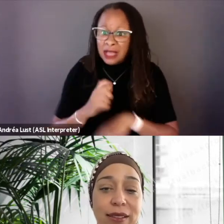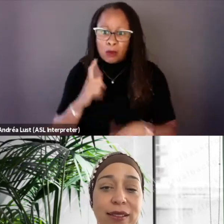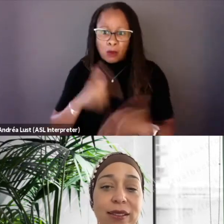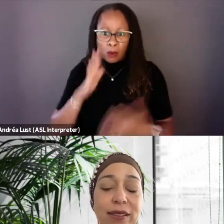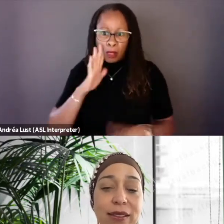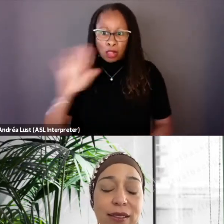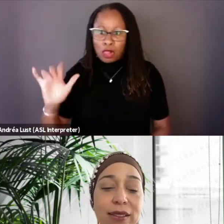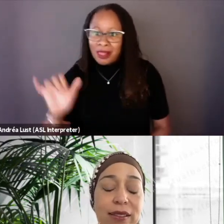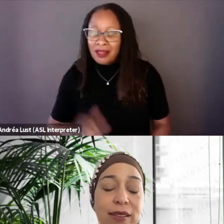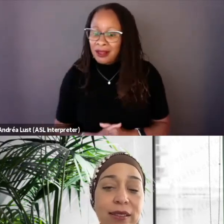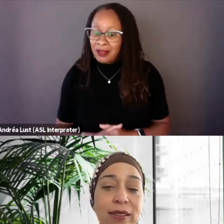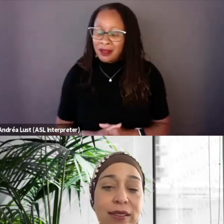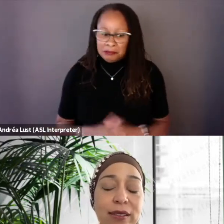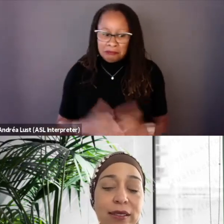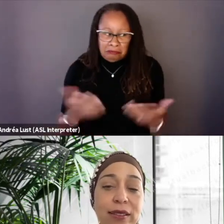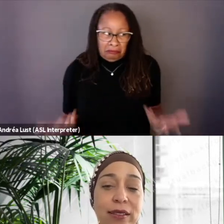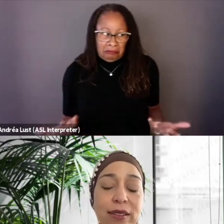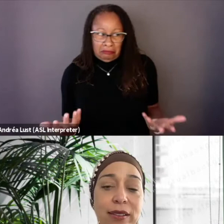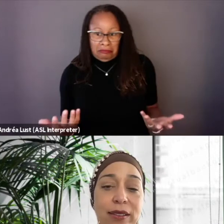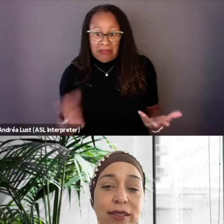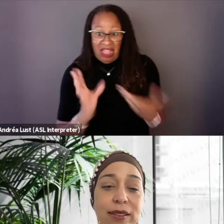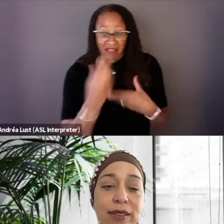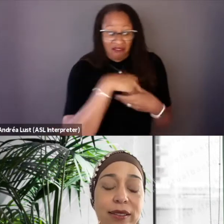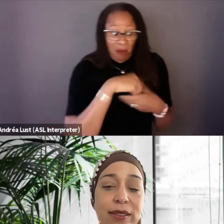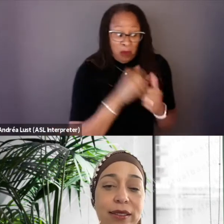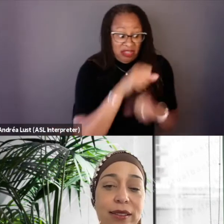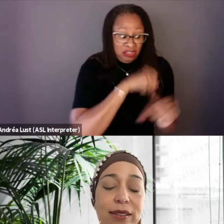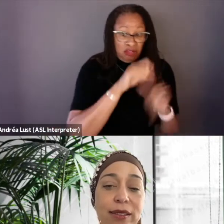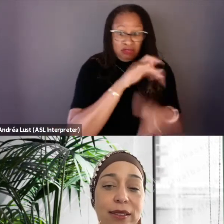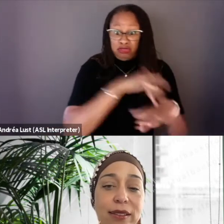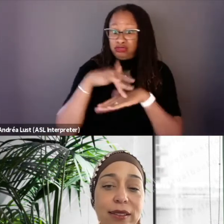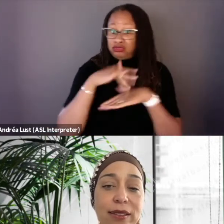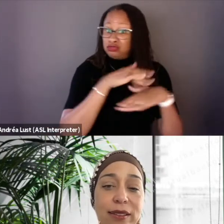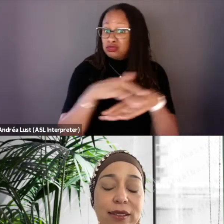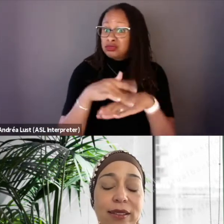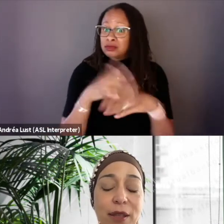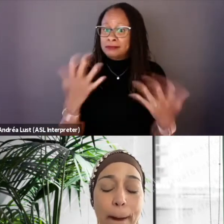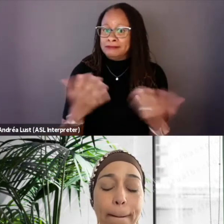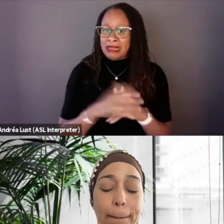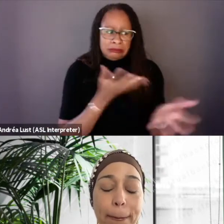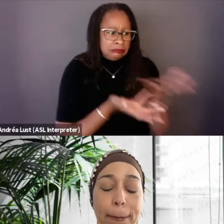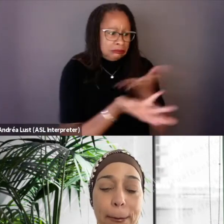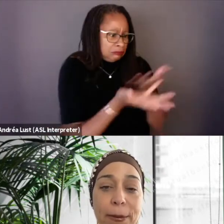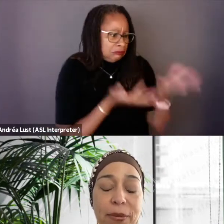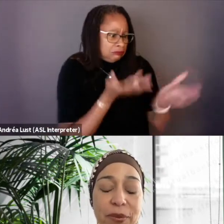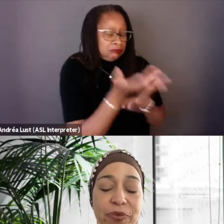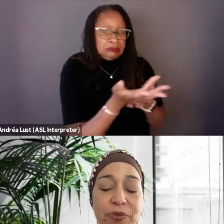Are they gonna be involved with each other? And I was always very concerned from the beginning,